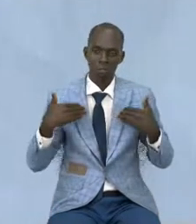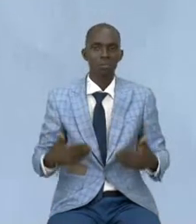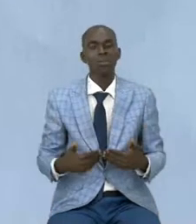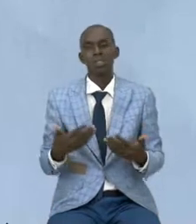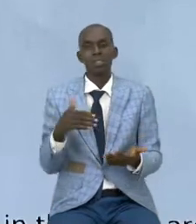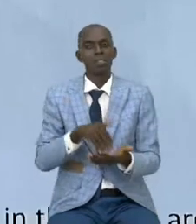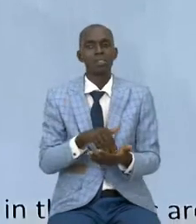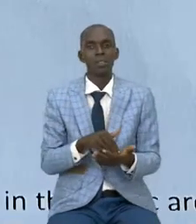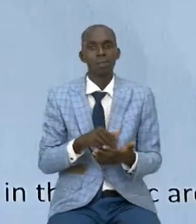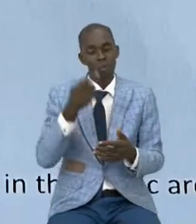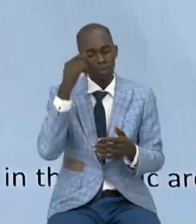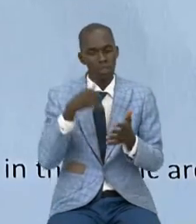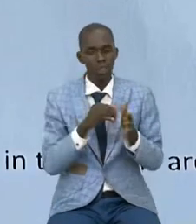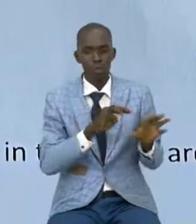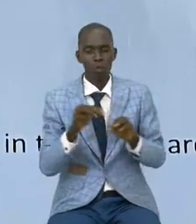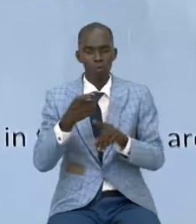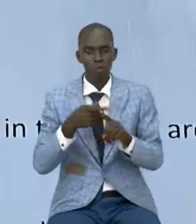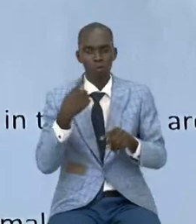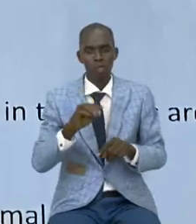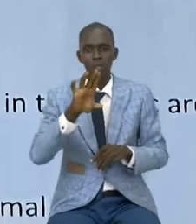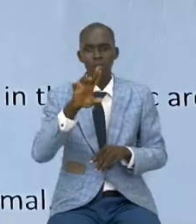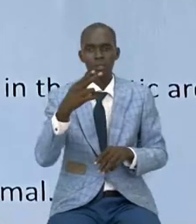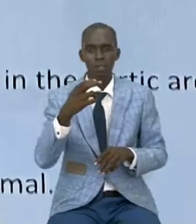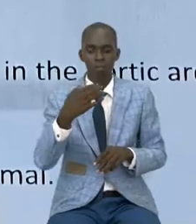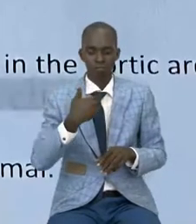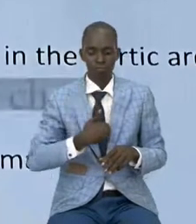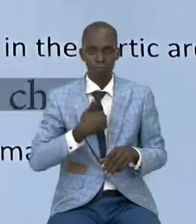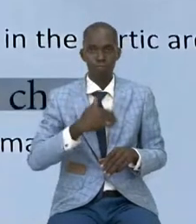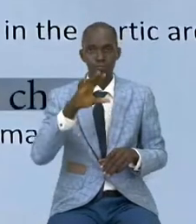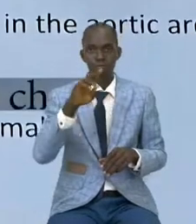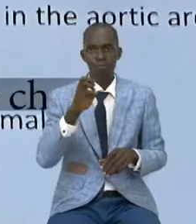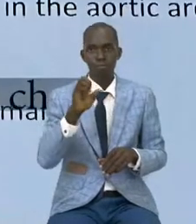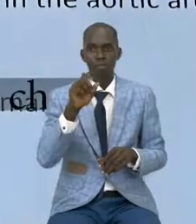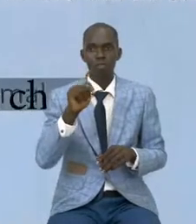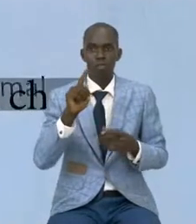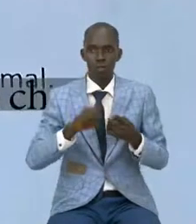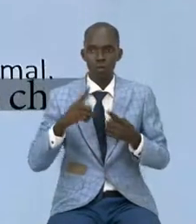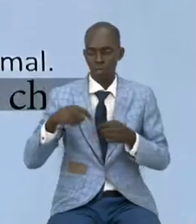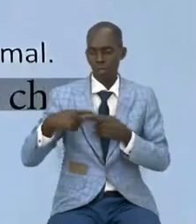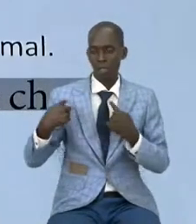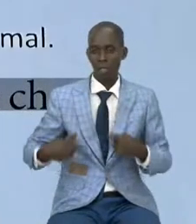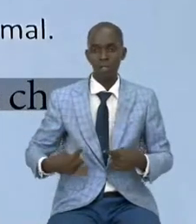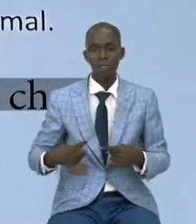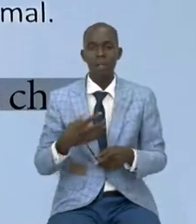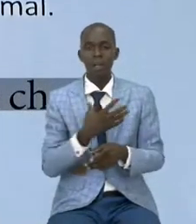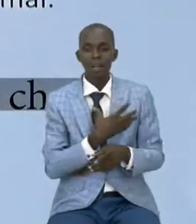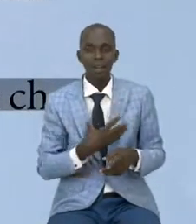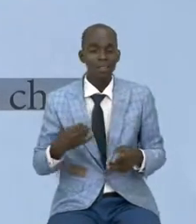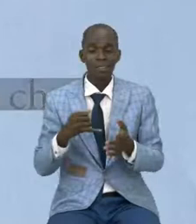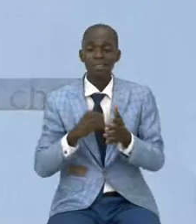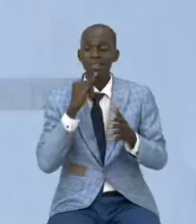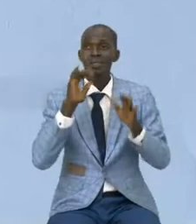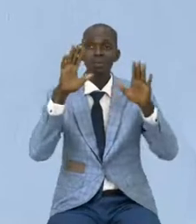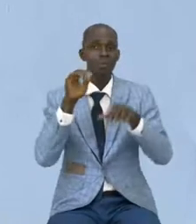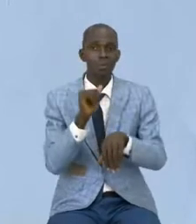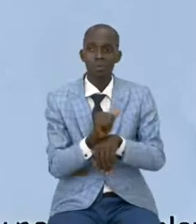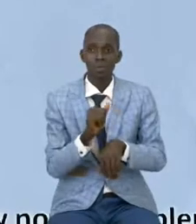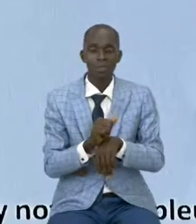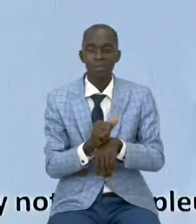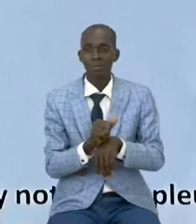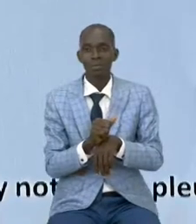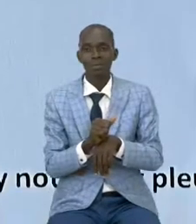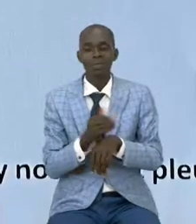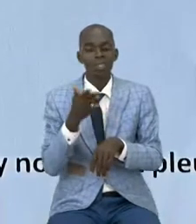to my heart to my lung and everything and this doesn't there's no doubt to describe this miracle